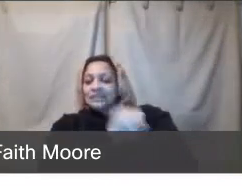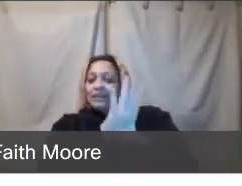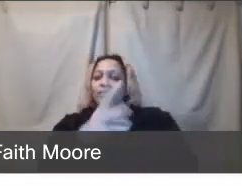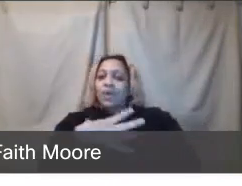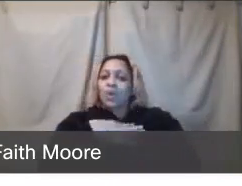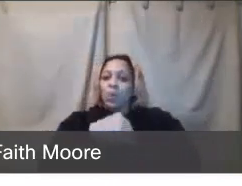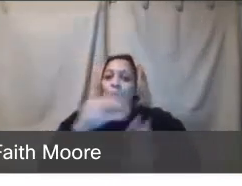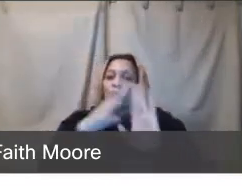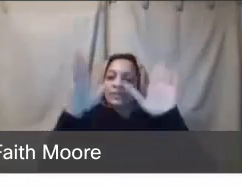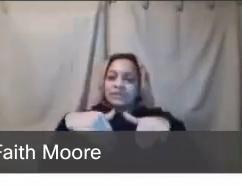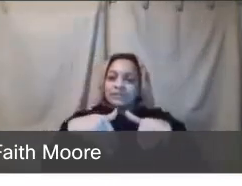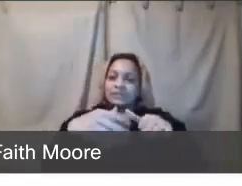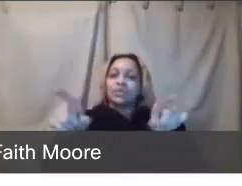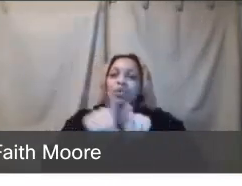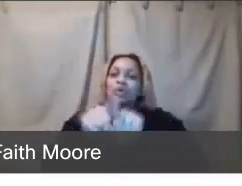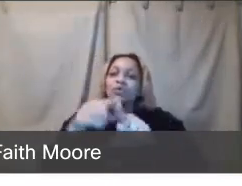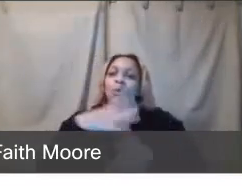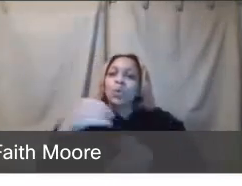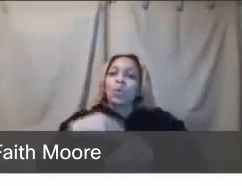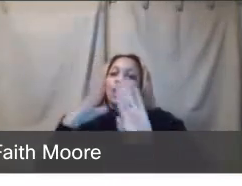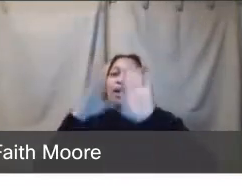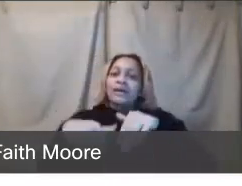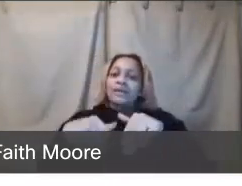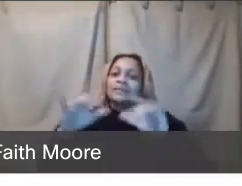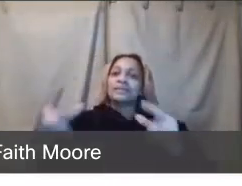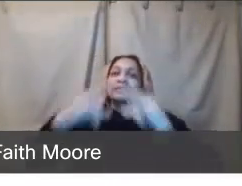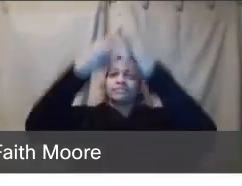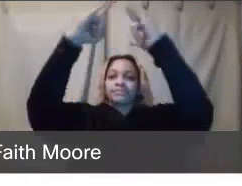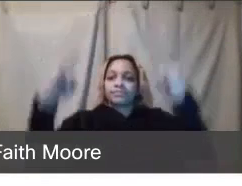I'm wondering how those 5th graders will have that access in the future.